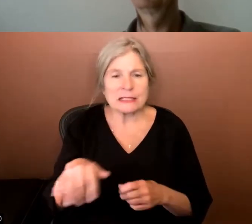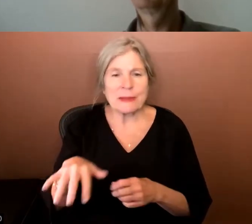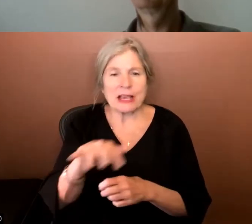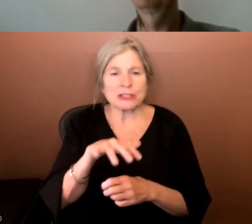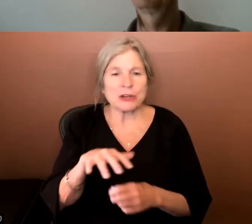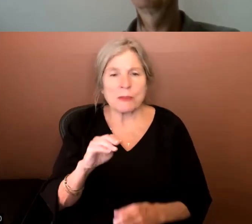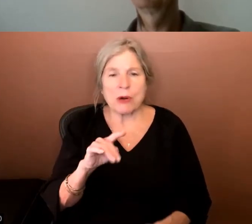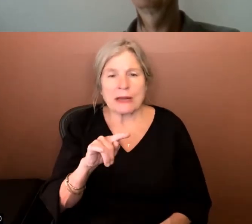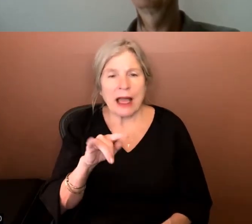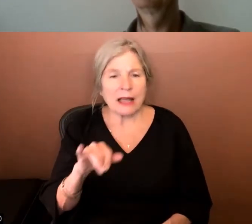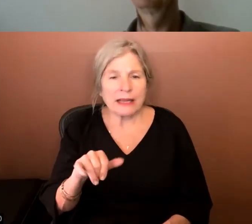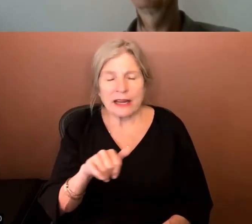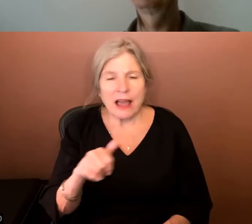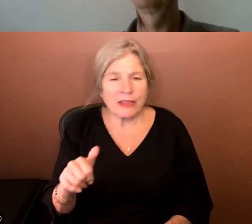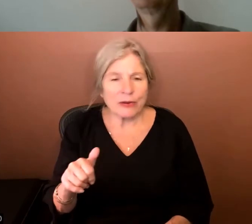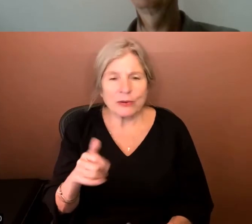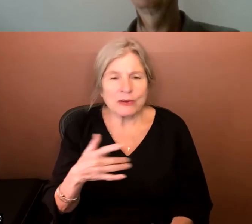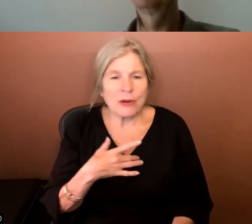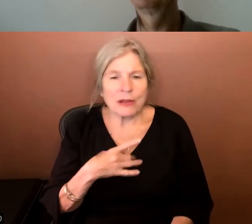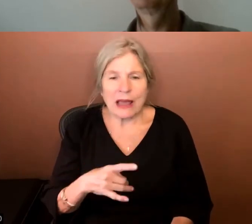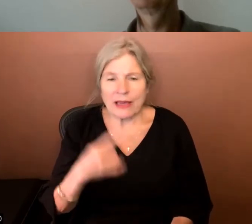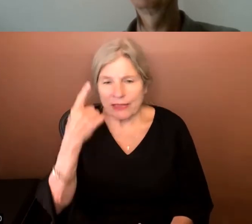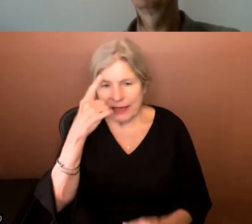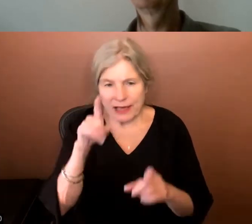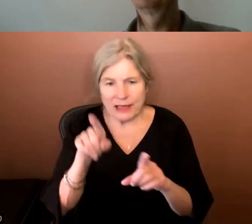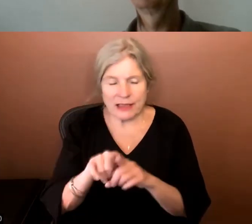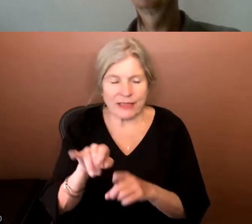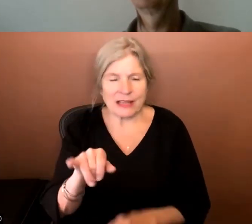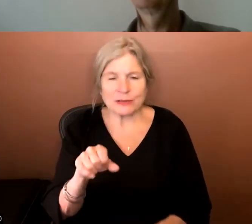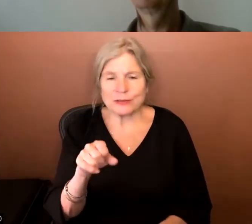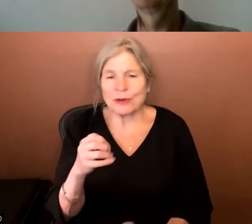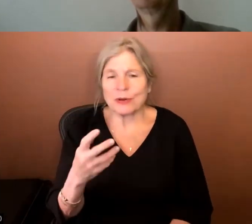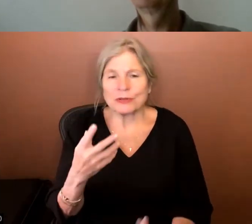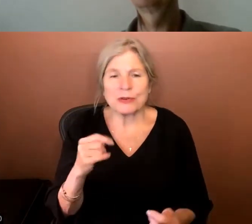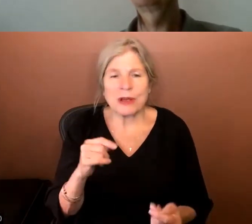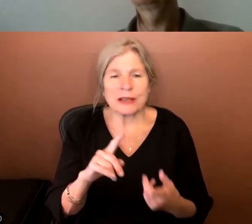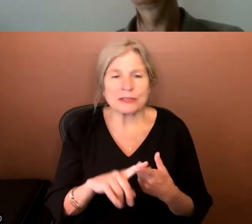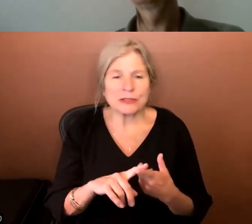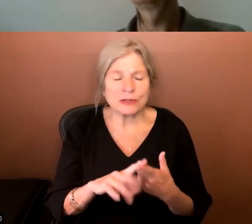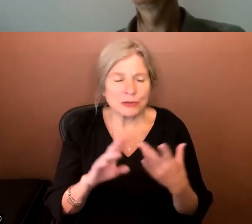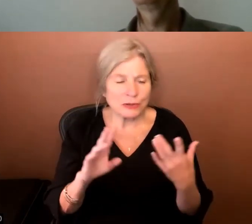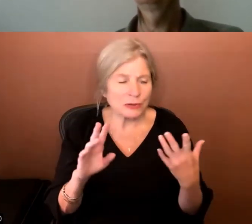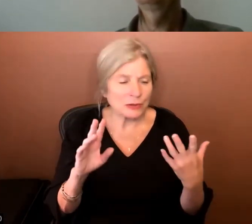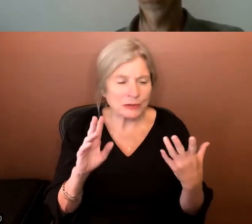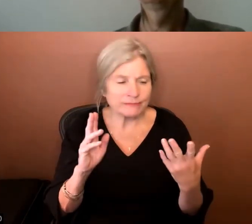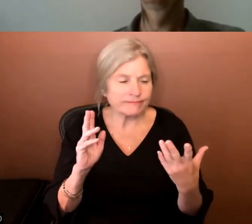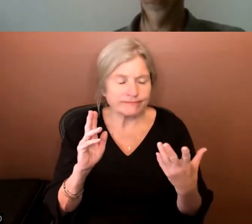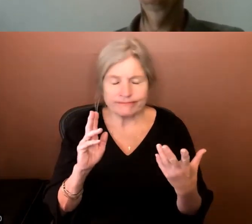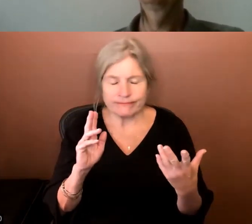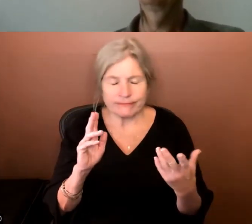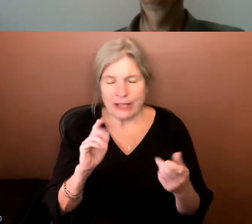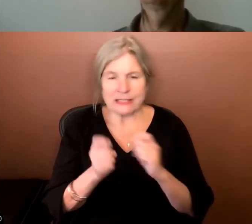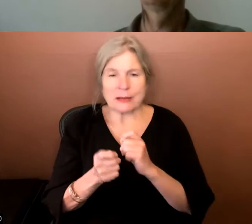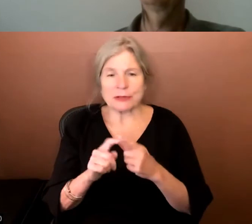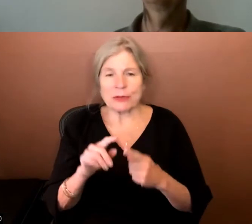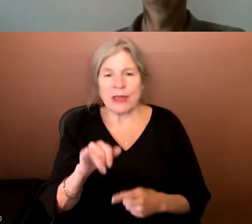others who don't prefer to be thinking like that. The other thing I was going to bring up is blind people